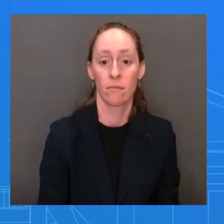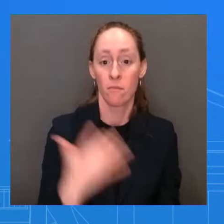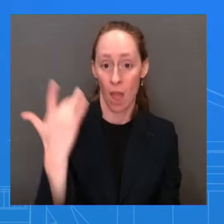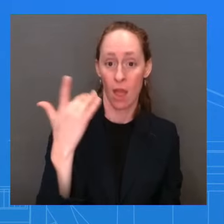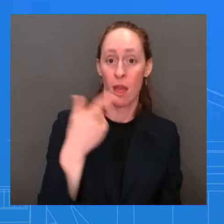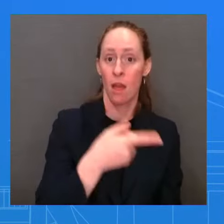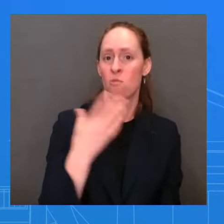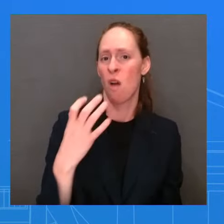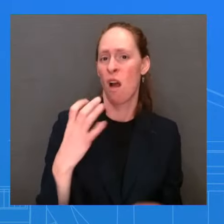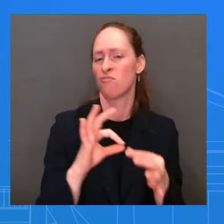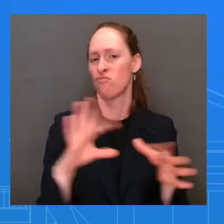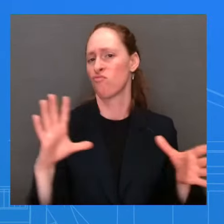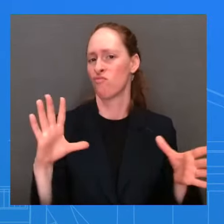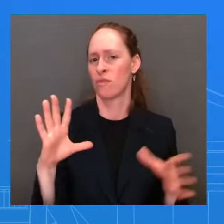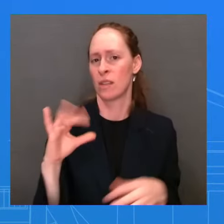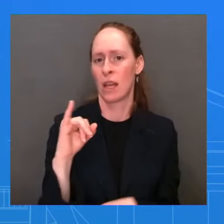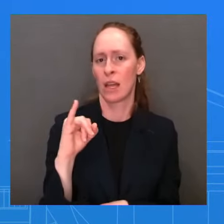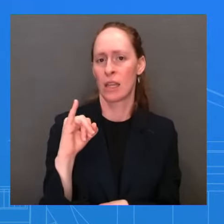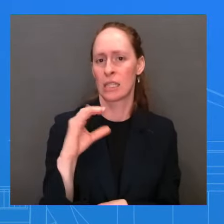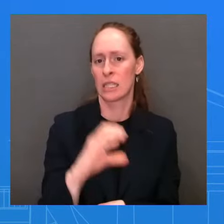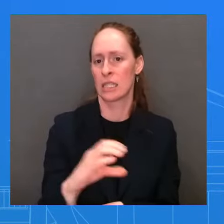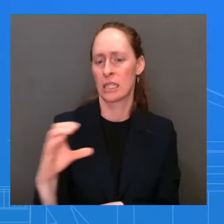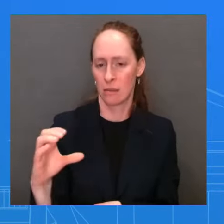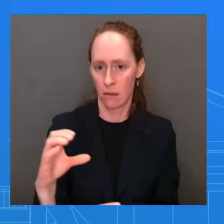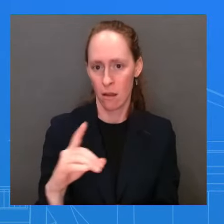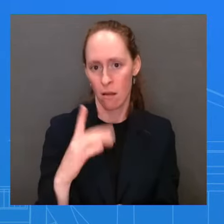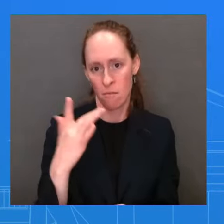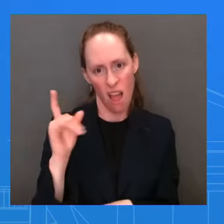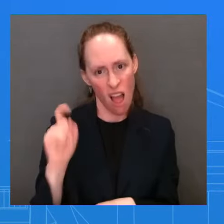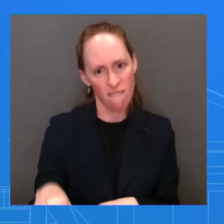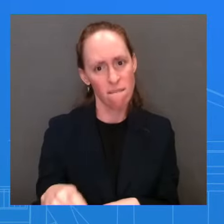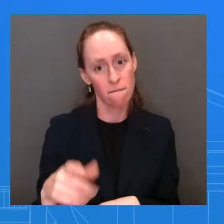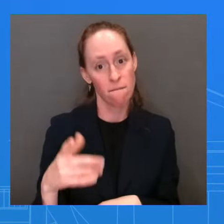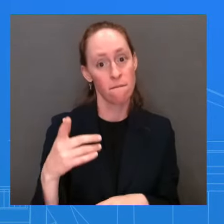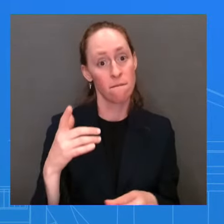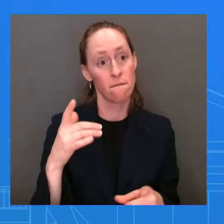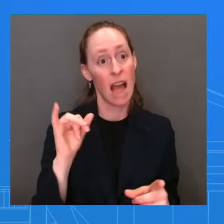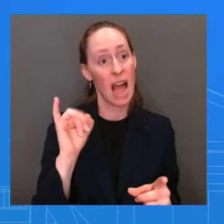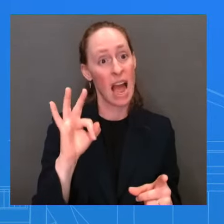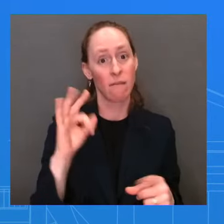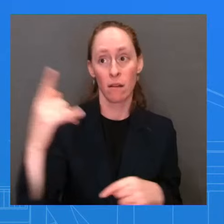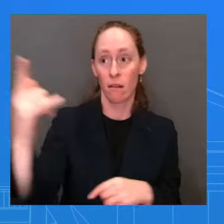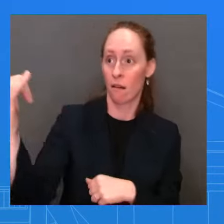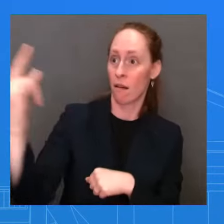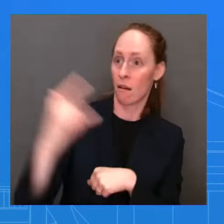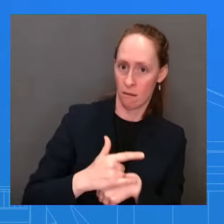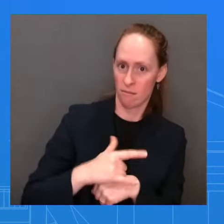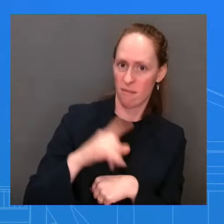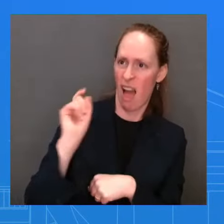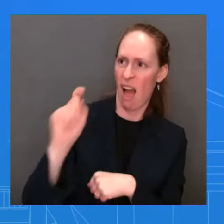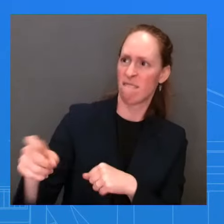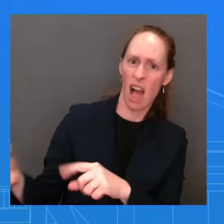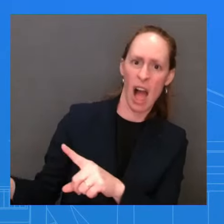Has the White House been in communication with Pretoria about this? What do you think that South Africa should do? Ms. Jean-Pierre: Again, I'm not going to get into any --